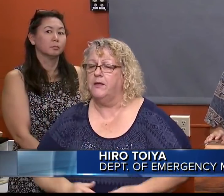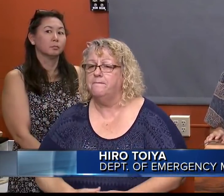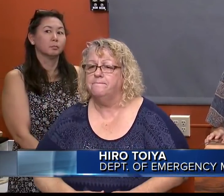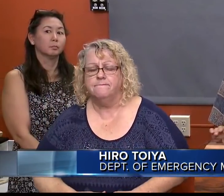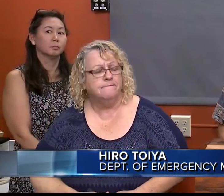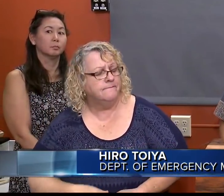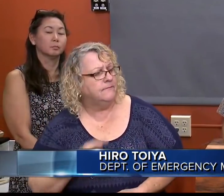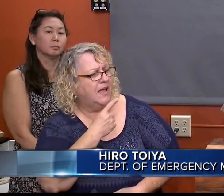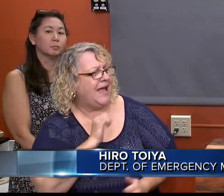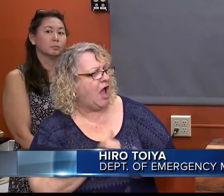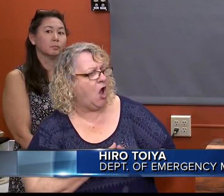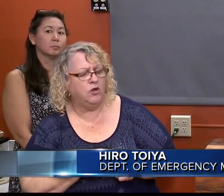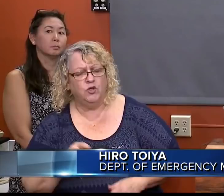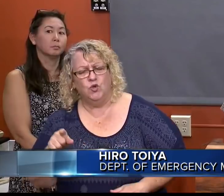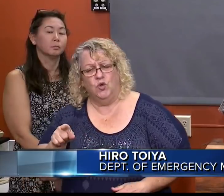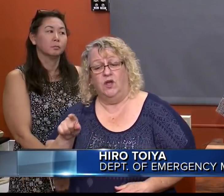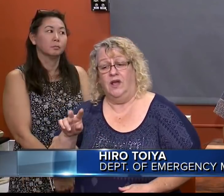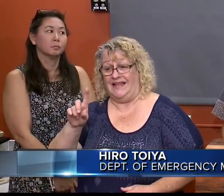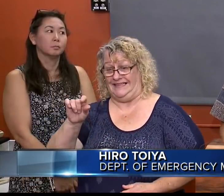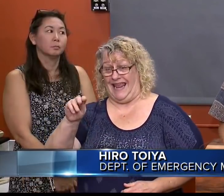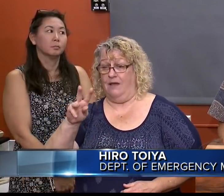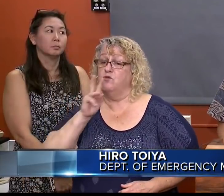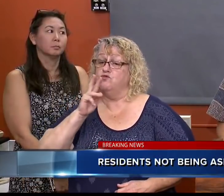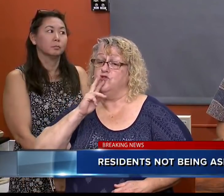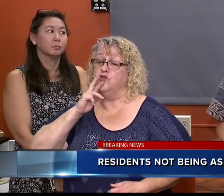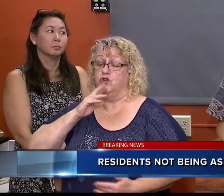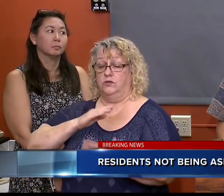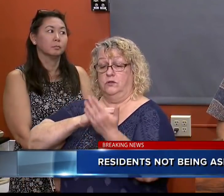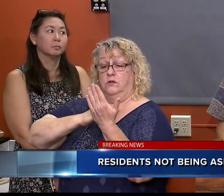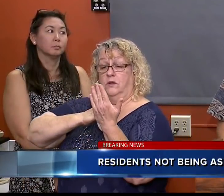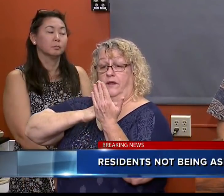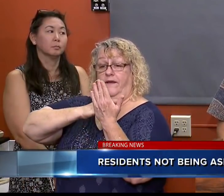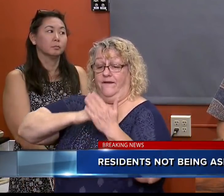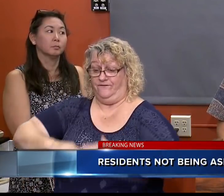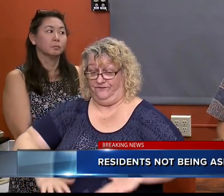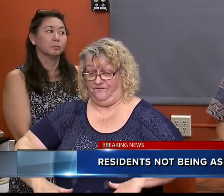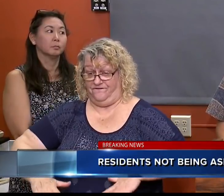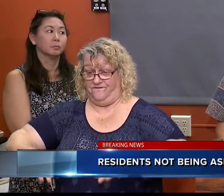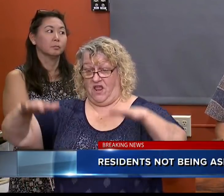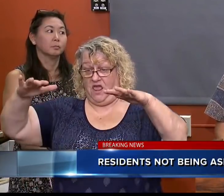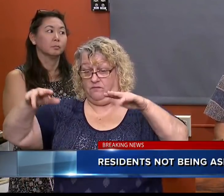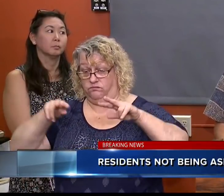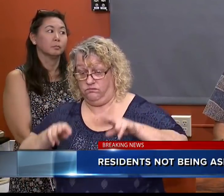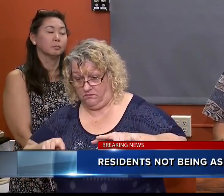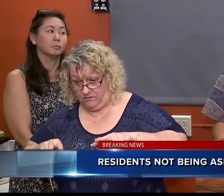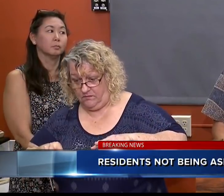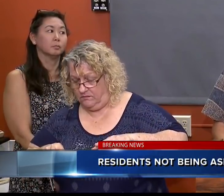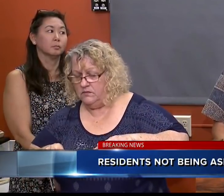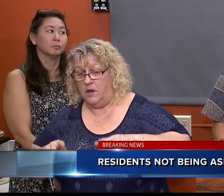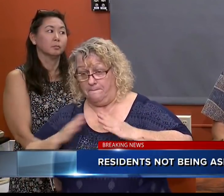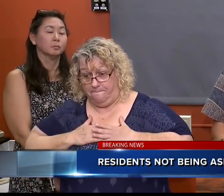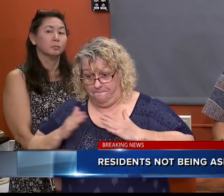AS ANY MEANS THAT WE HAVE TO GET THAT NOTIFICATION OUT. HOW DO YOU MONITOR WATER LEVELS AT THE DAM? AUTOMATED SYSTEM OR DO YOU